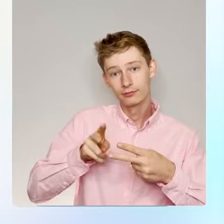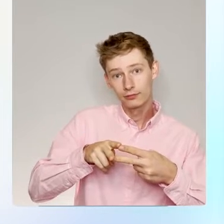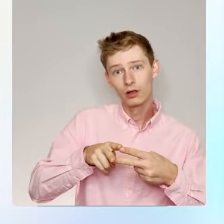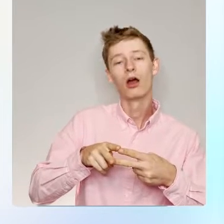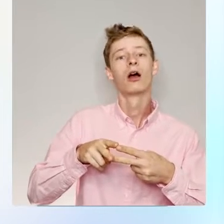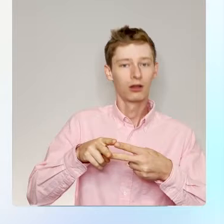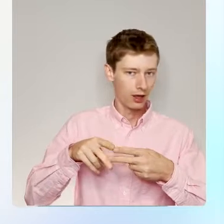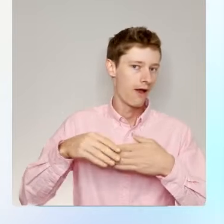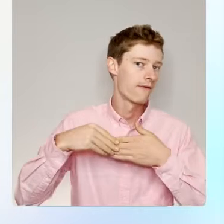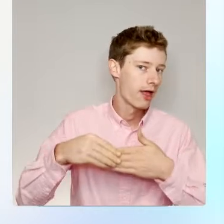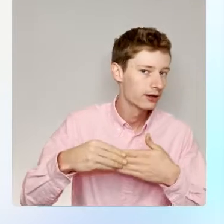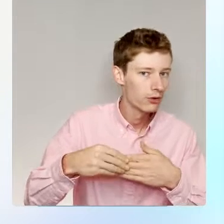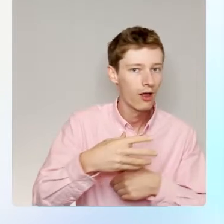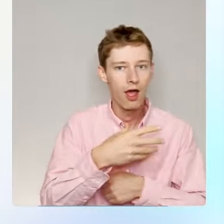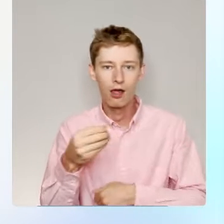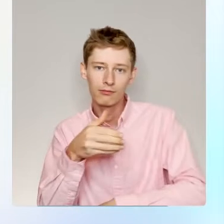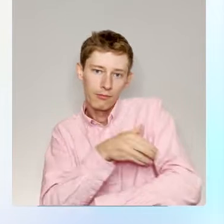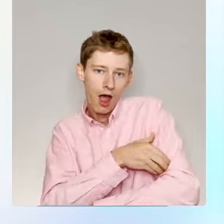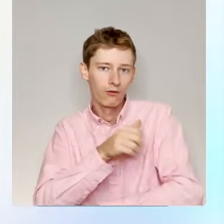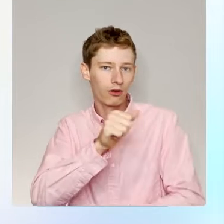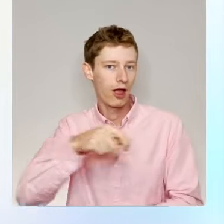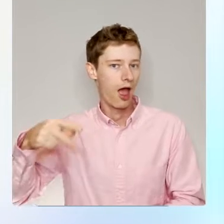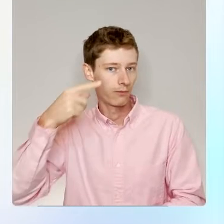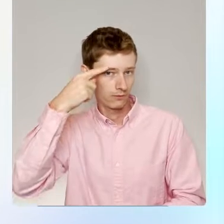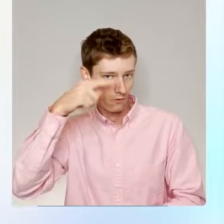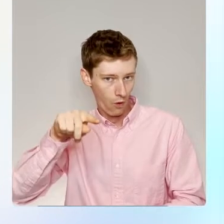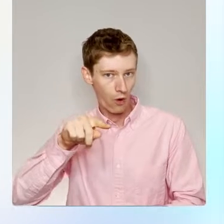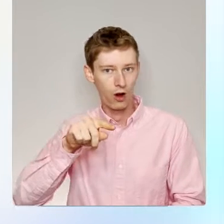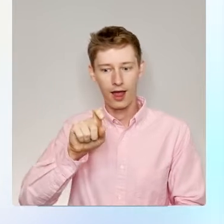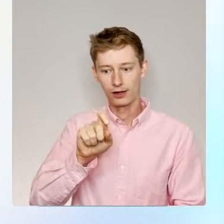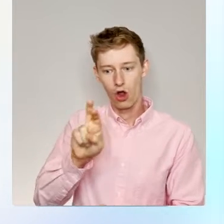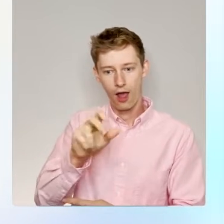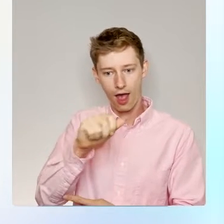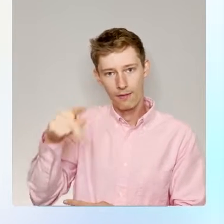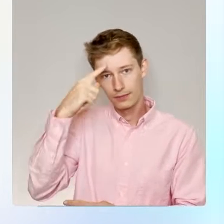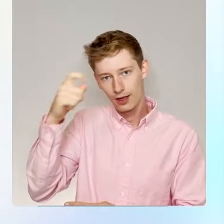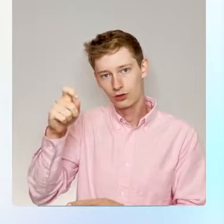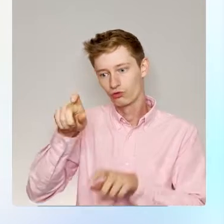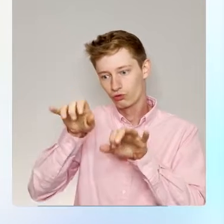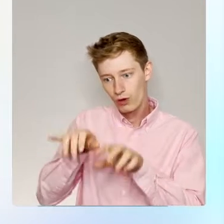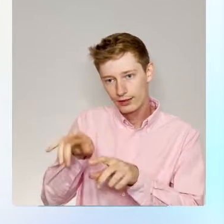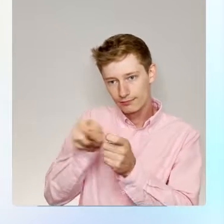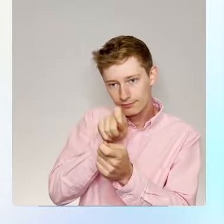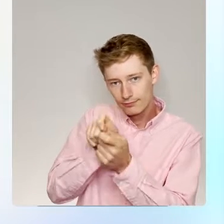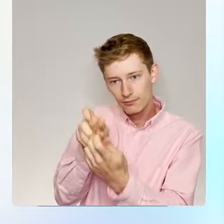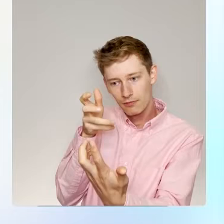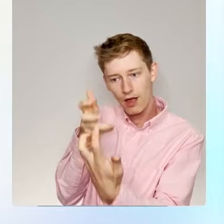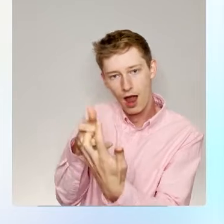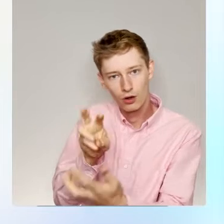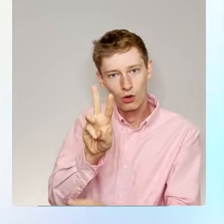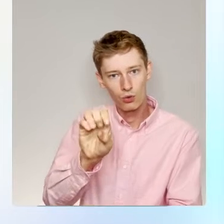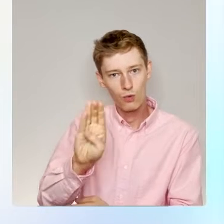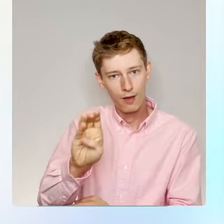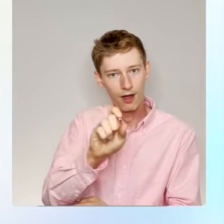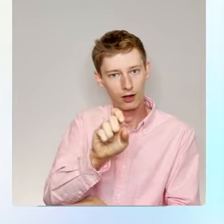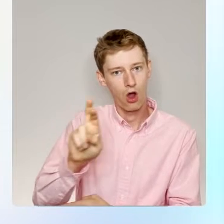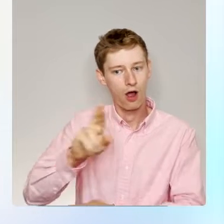because they're written specifically for the web platform. They integrate well with web development tools and workflows, and are focused on efficiently packaging